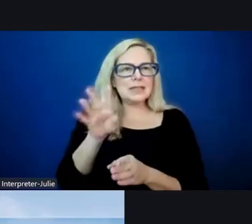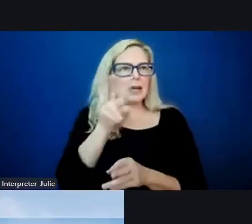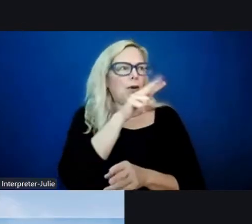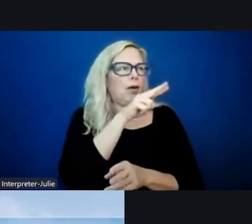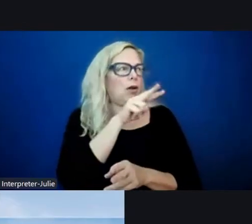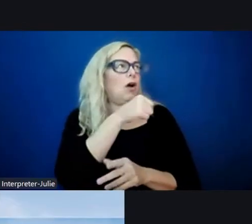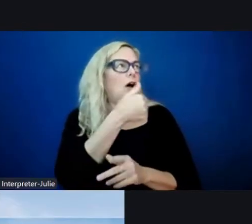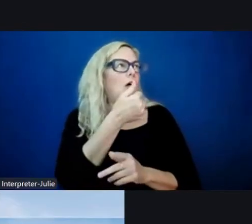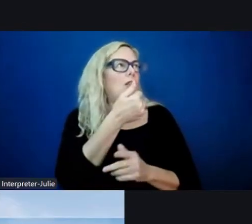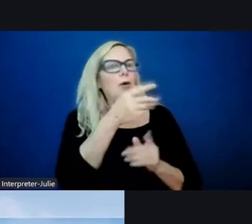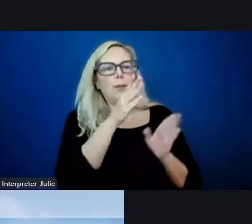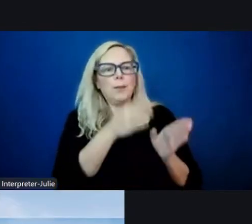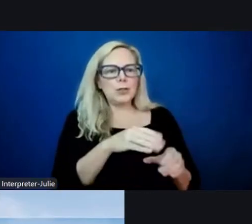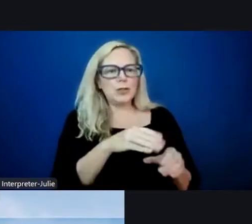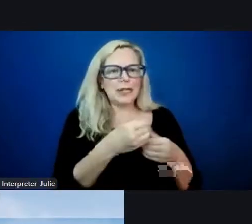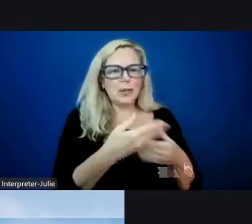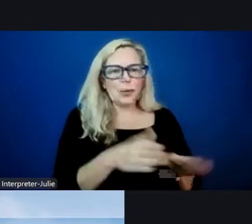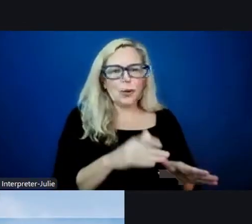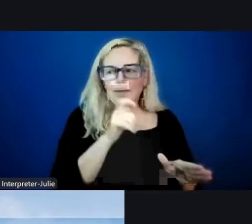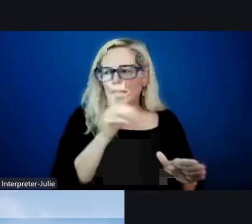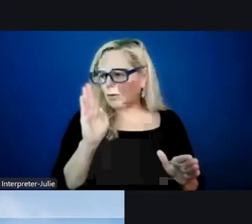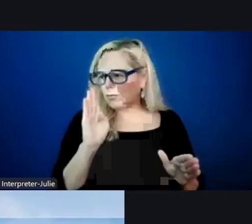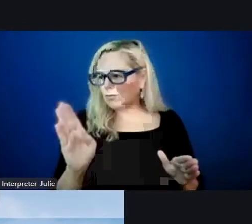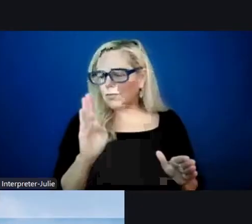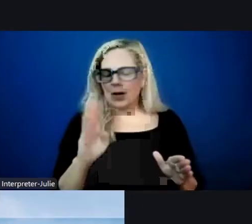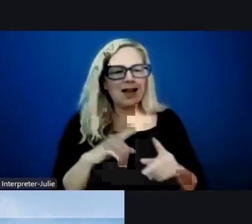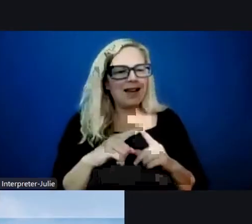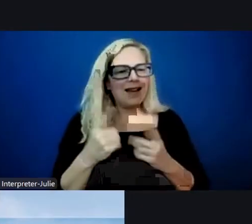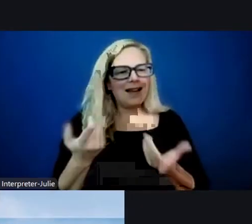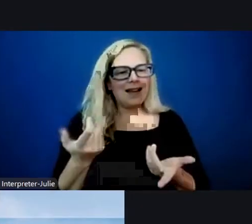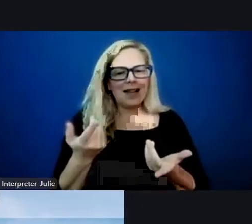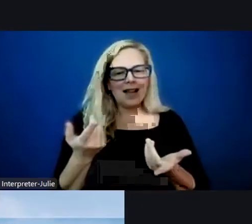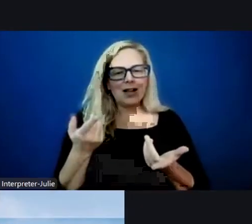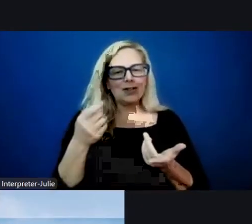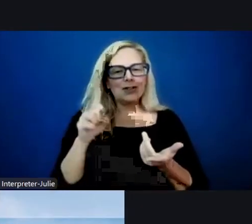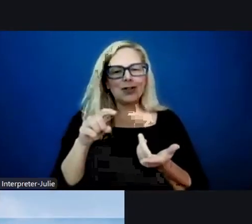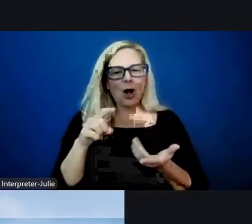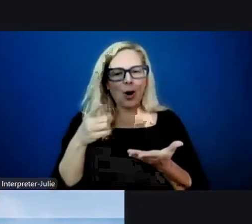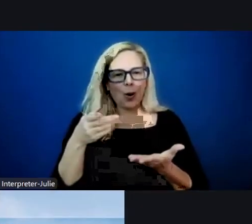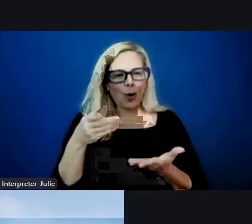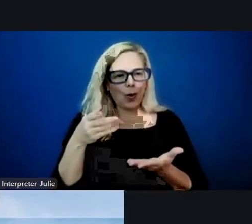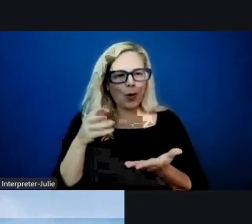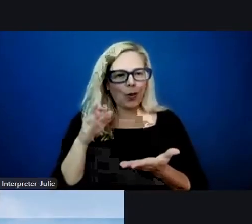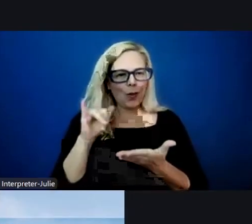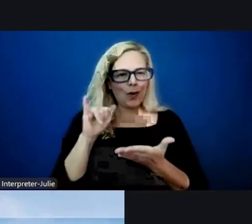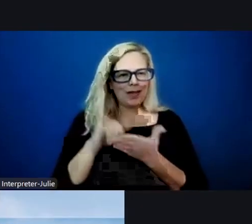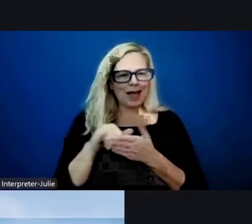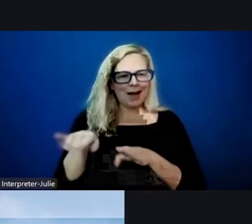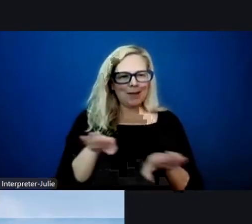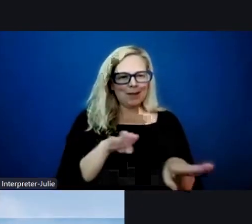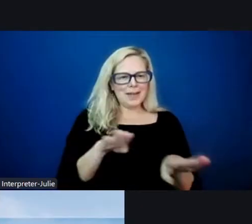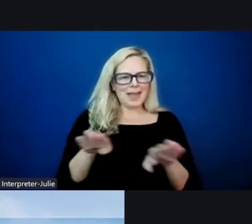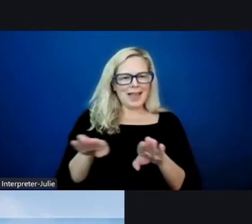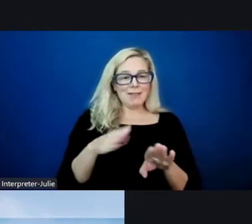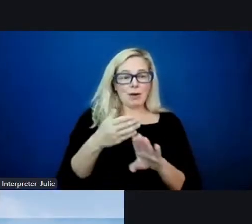So some of these things that come before, even the diagnosis part of it is really,